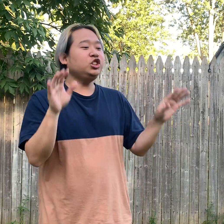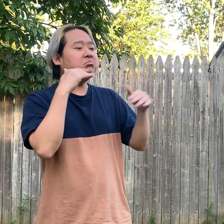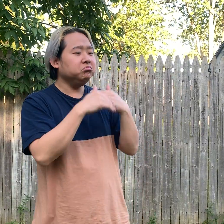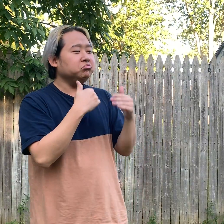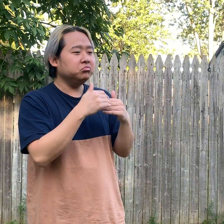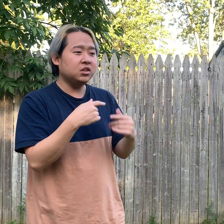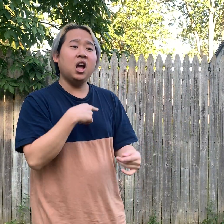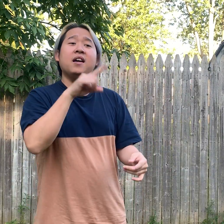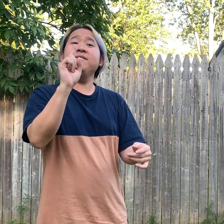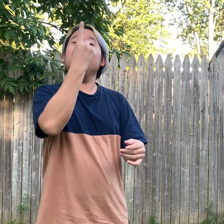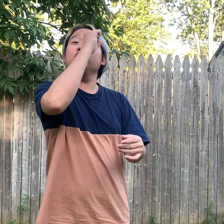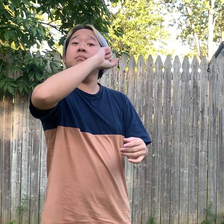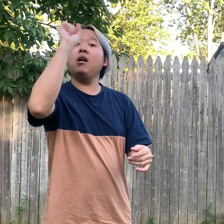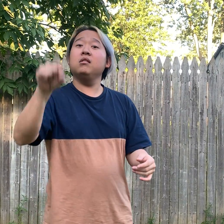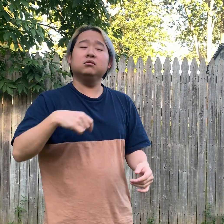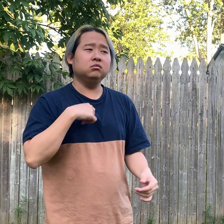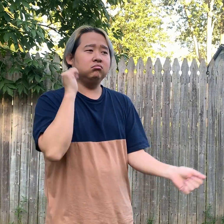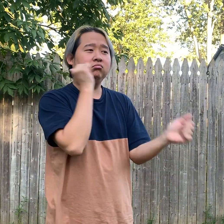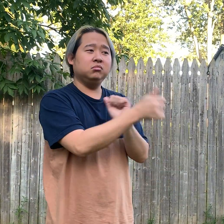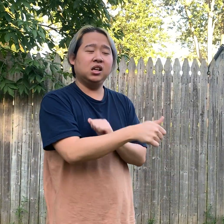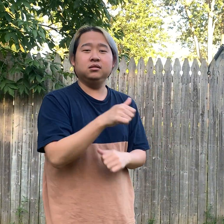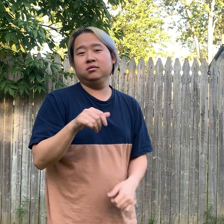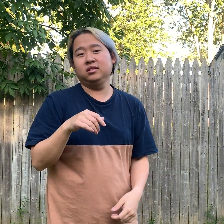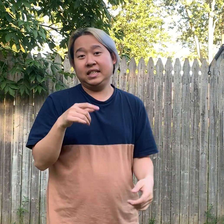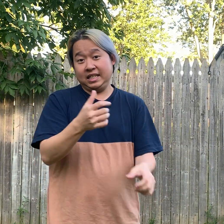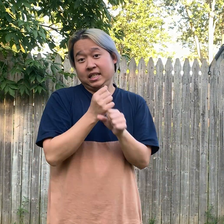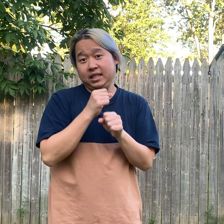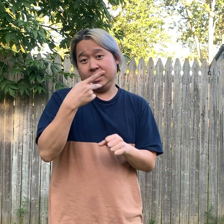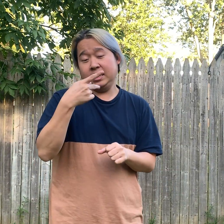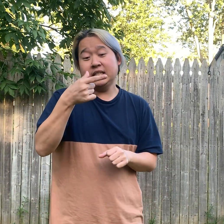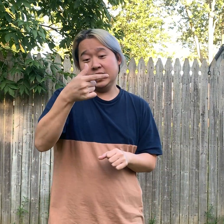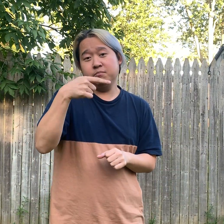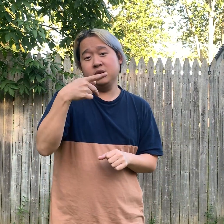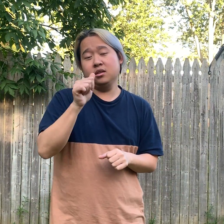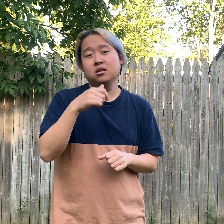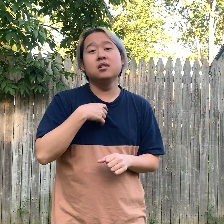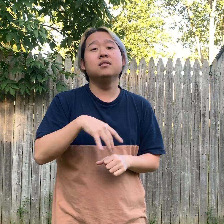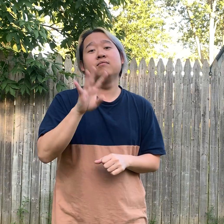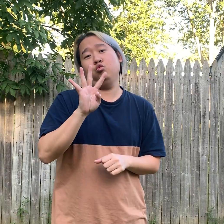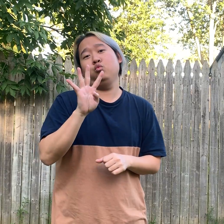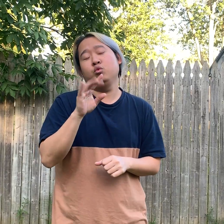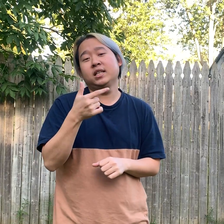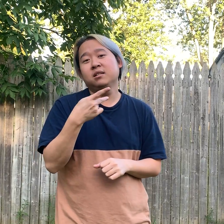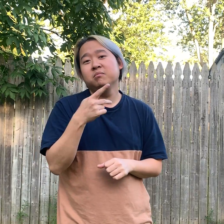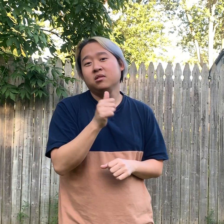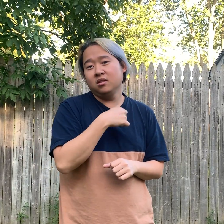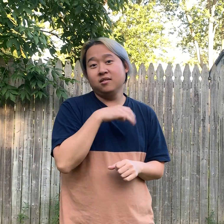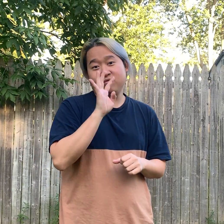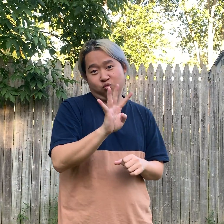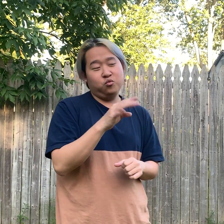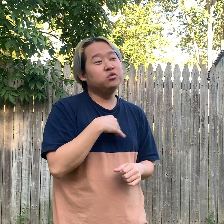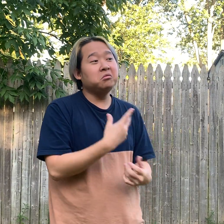quite a challenge! I earned a 4.0 GPA during my first semester at RIT.